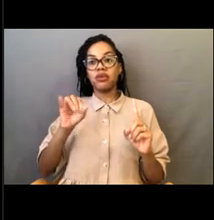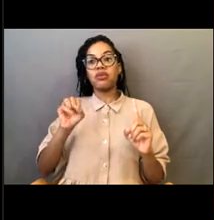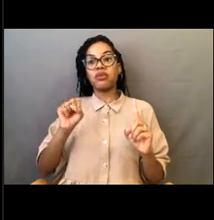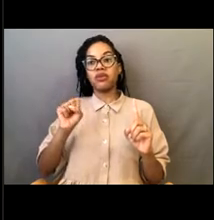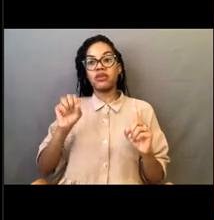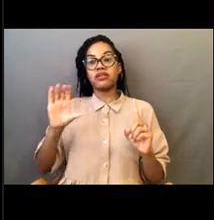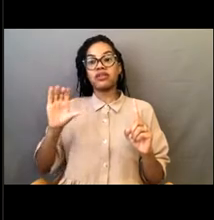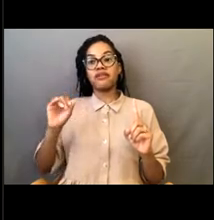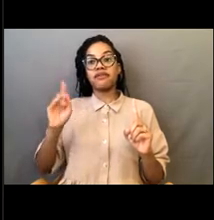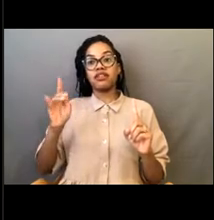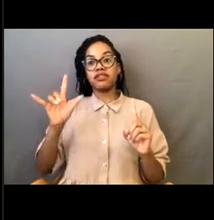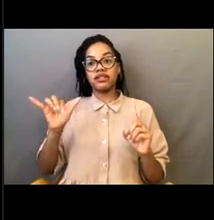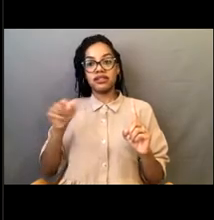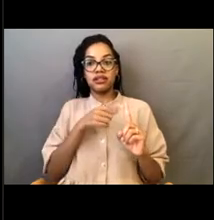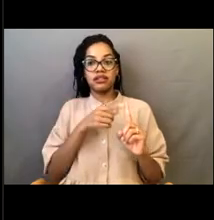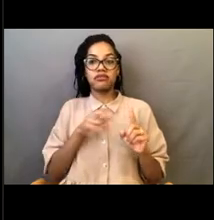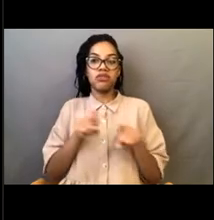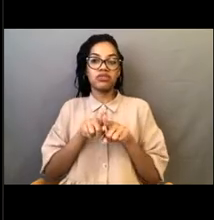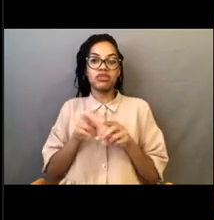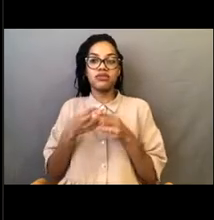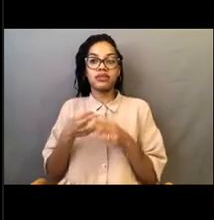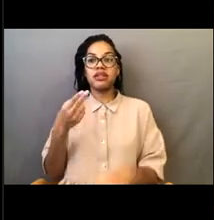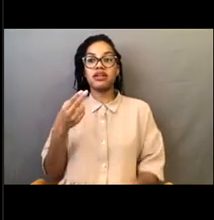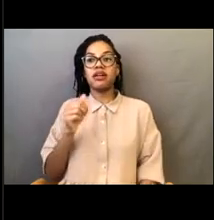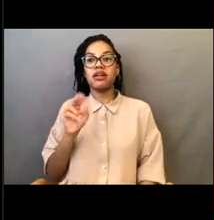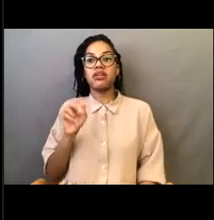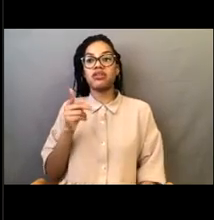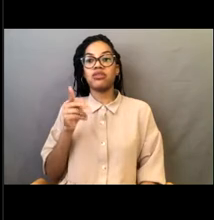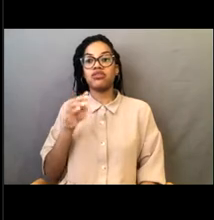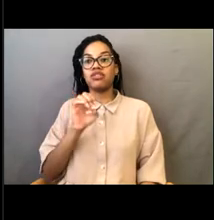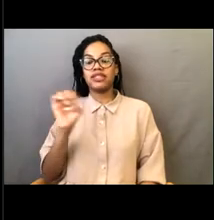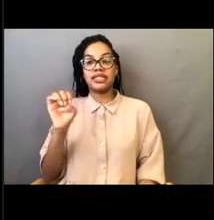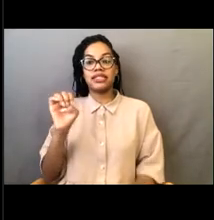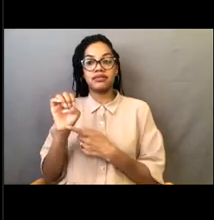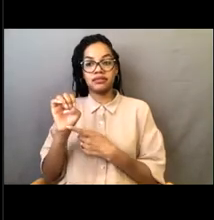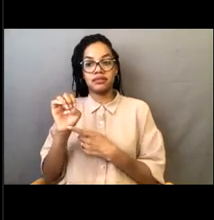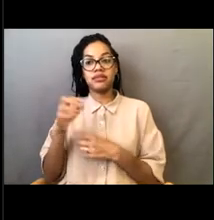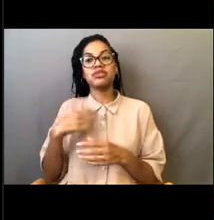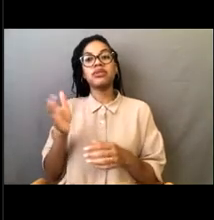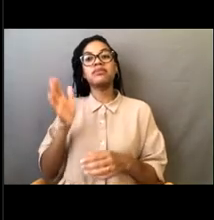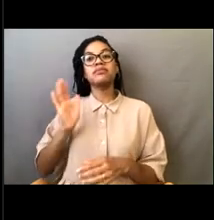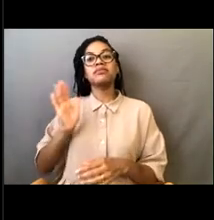that also still call this place home today. And so we are going to talk about